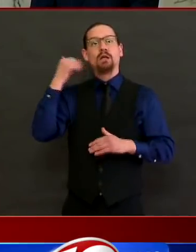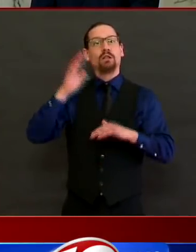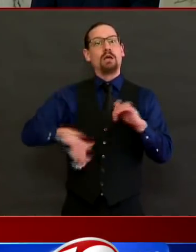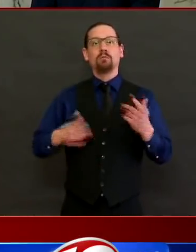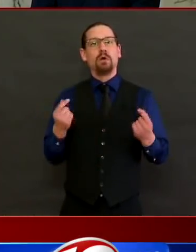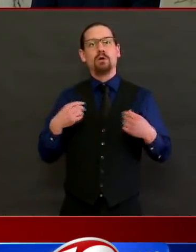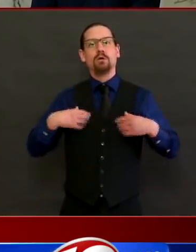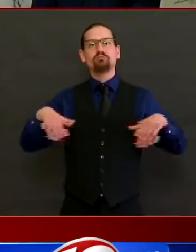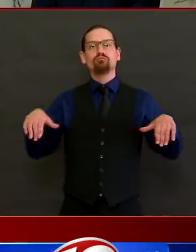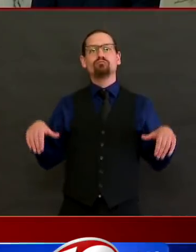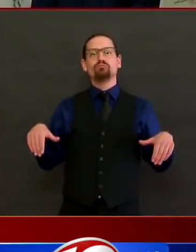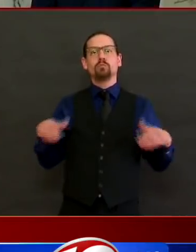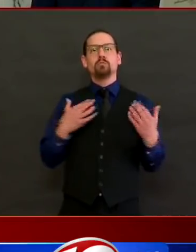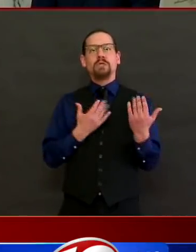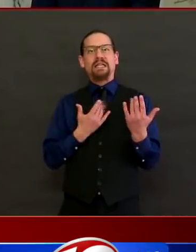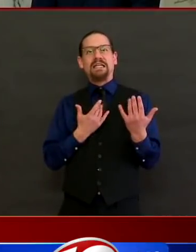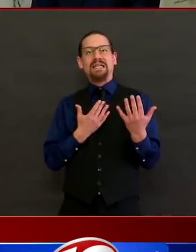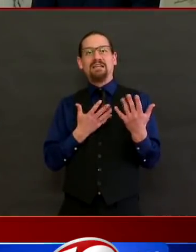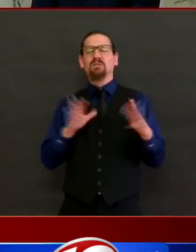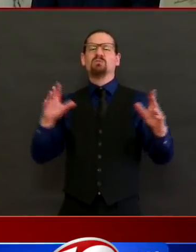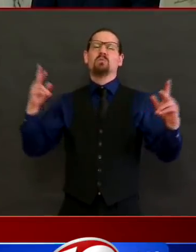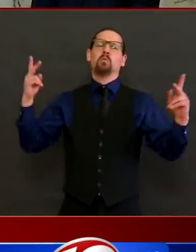SHAPE THAN WE WOULD HAVE BEEN.